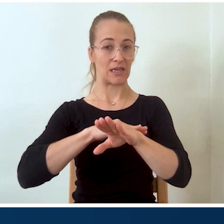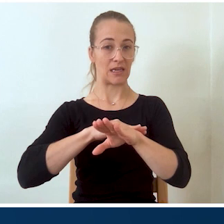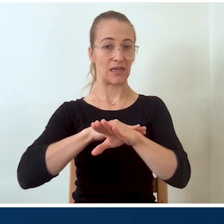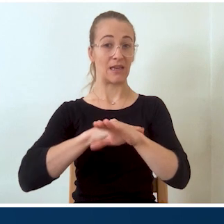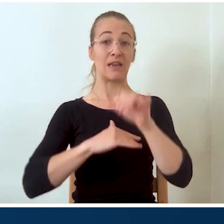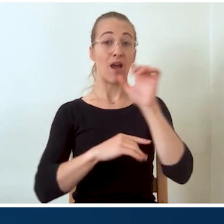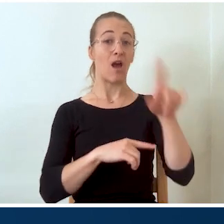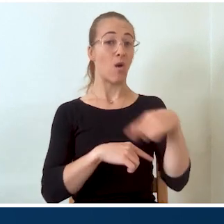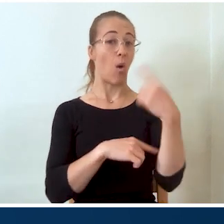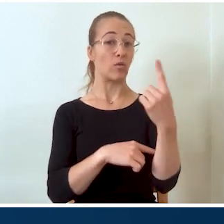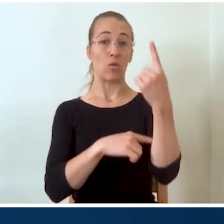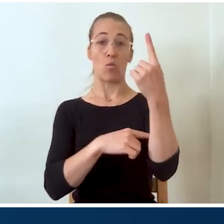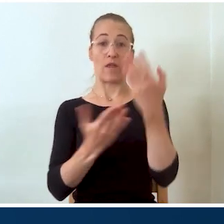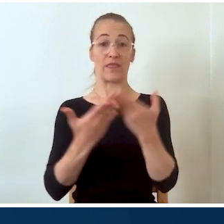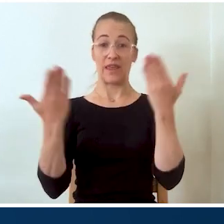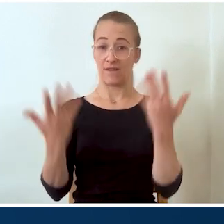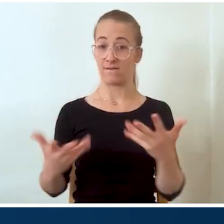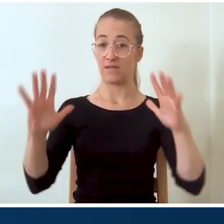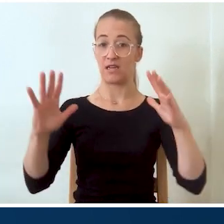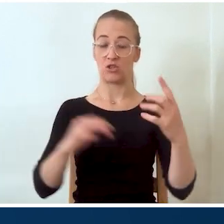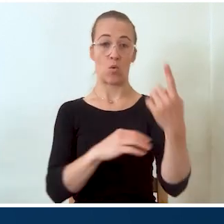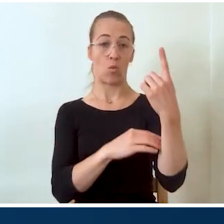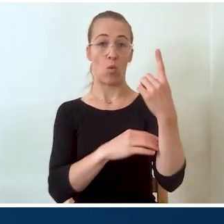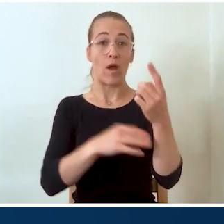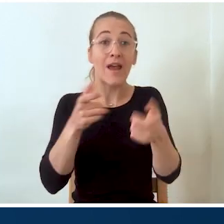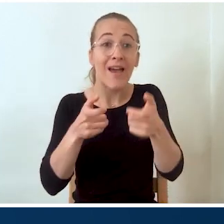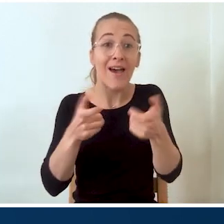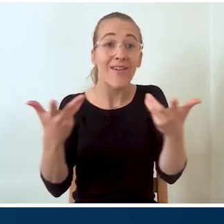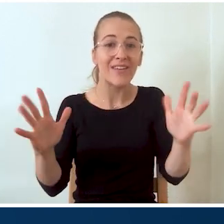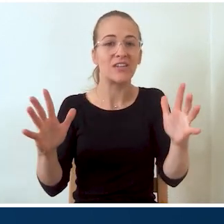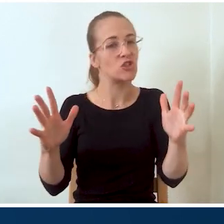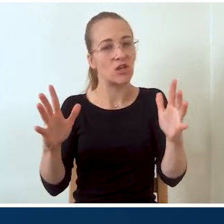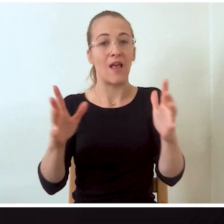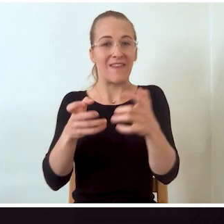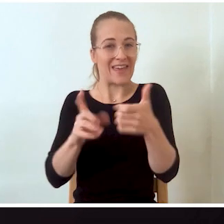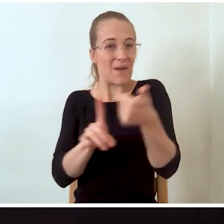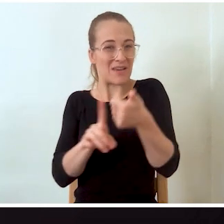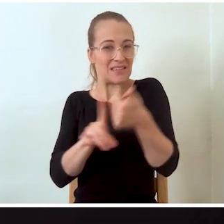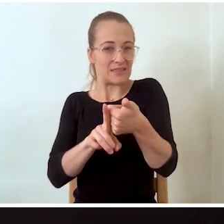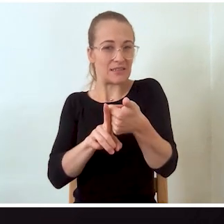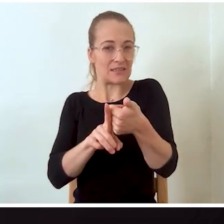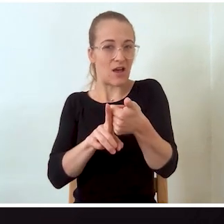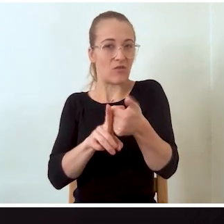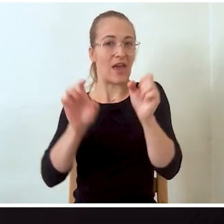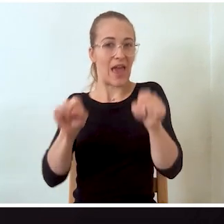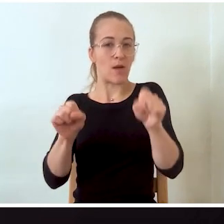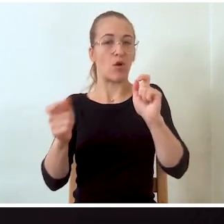wasn't just this one thing, it wasn't just this one console. The console itself is able to be adapted